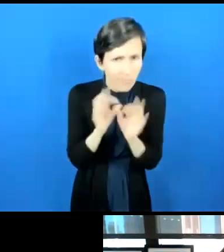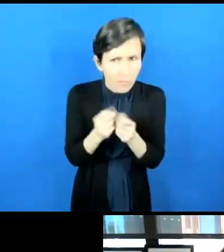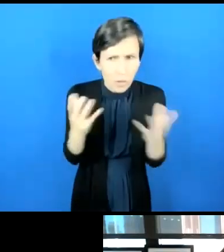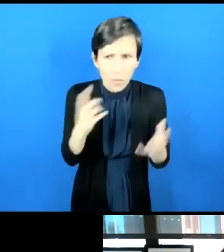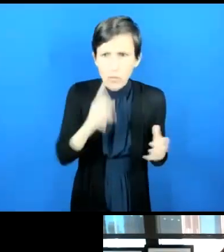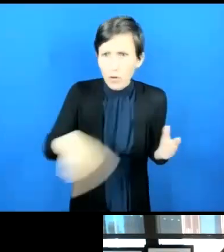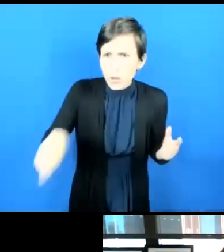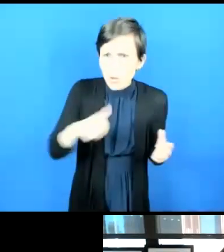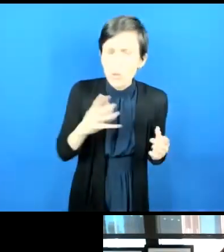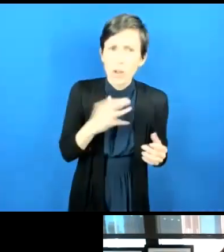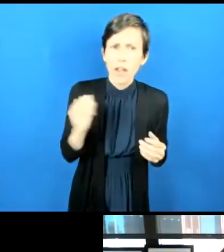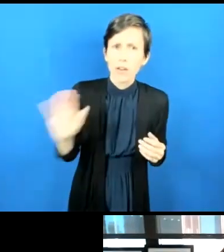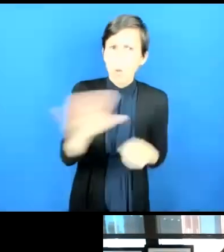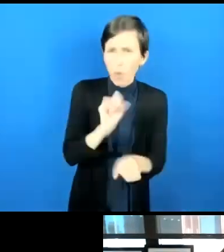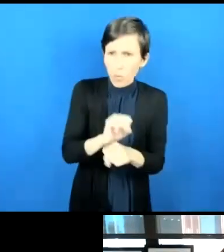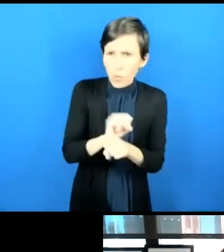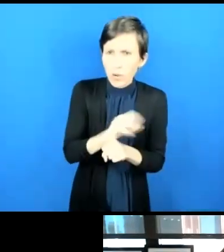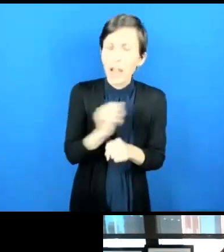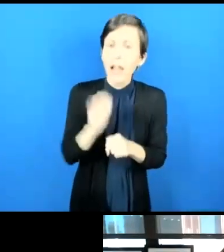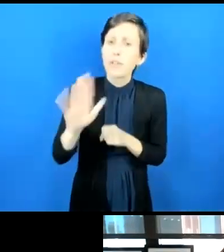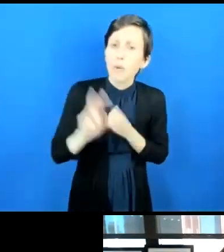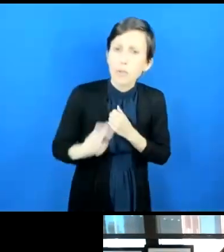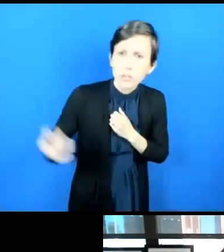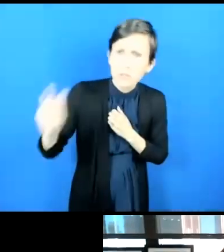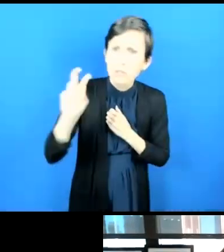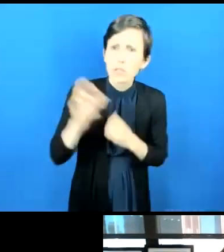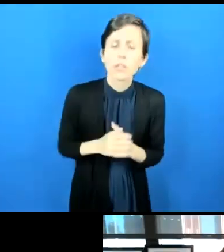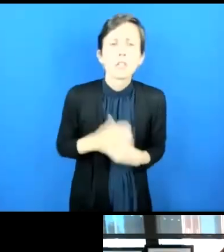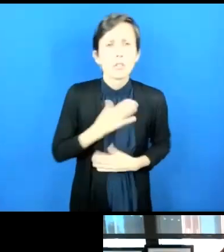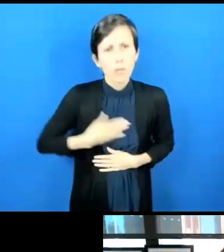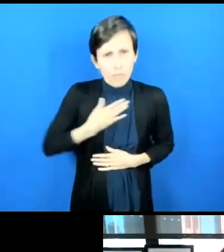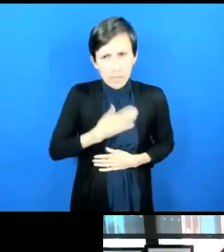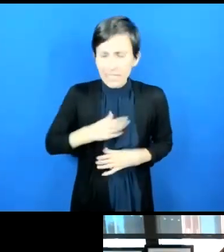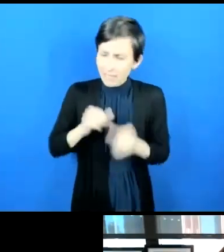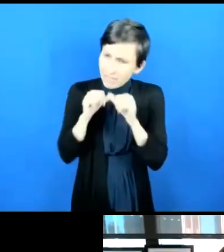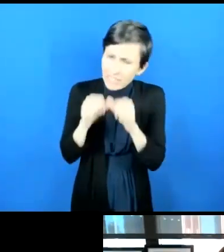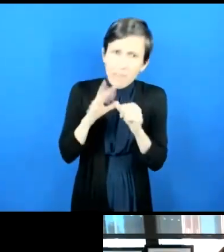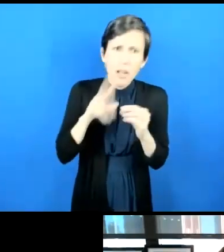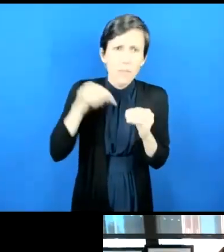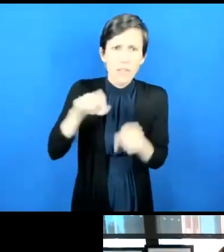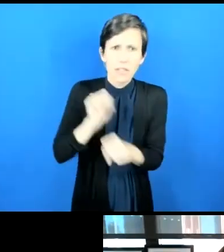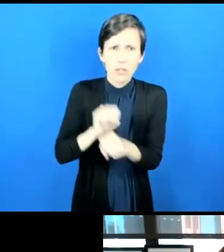and your work and your journey. So please keep talking about the work of diversity, equity,